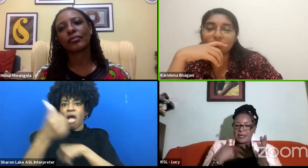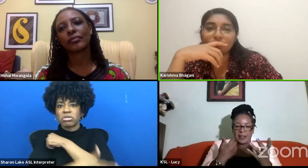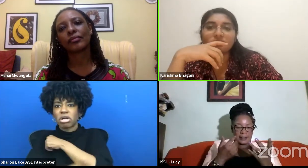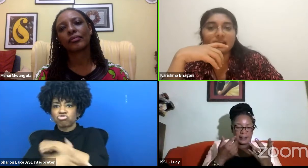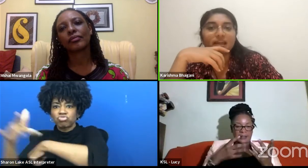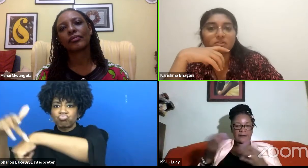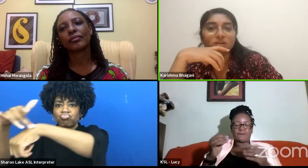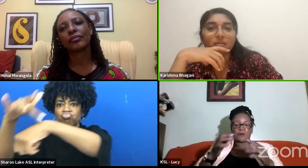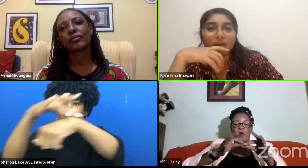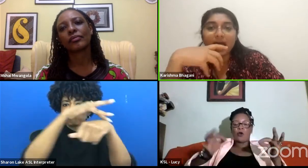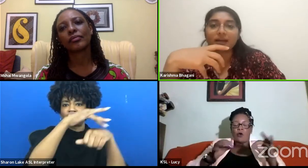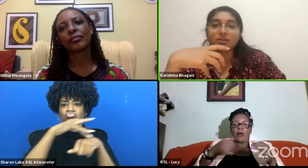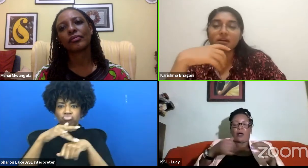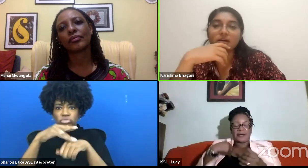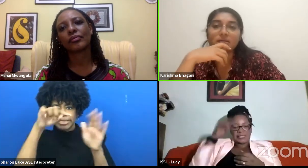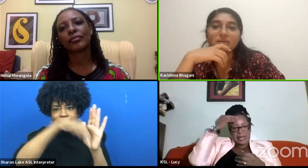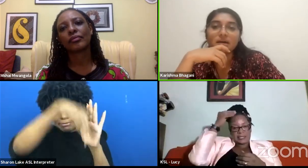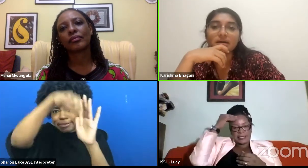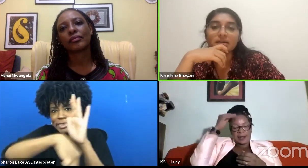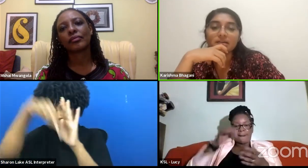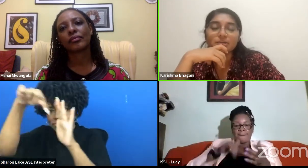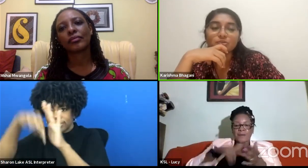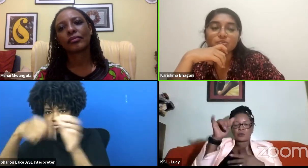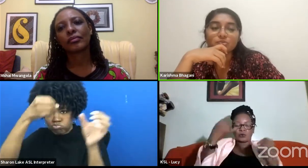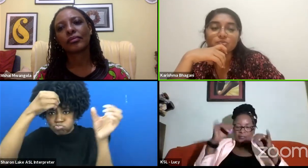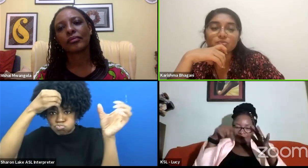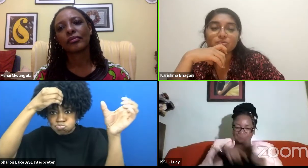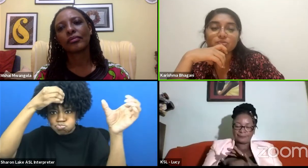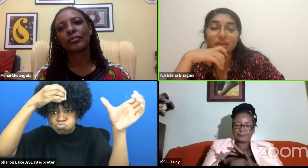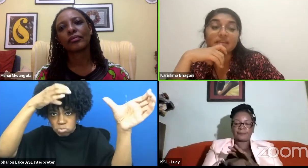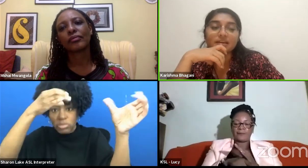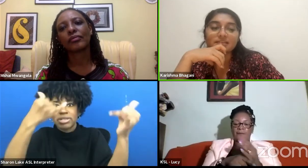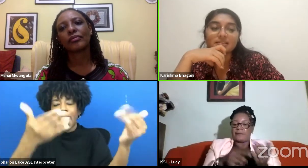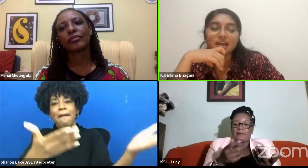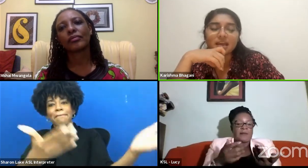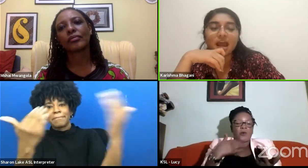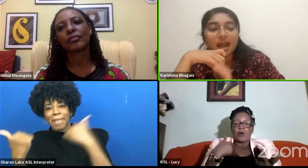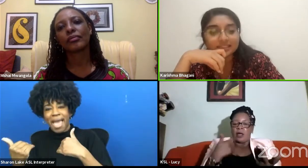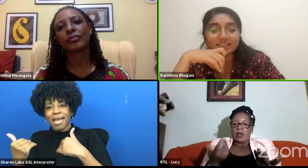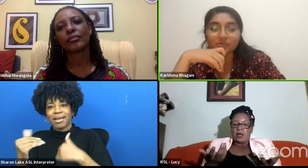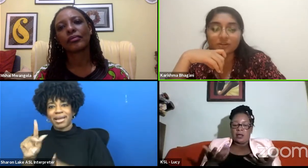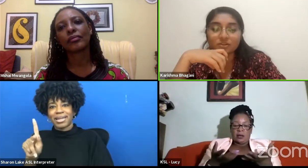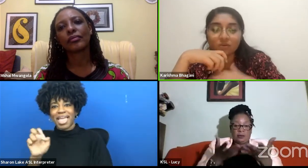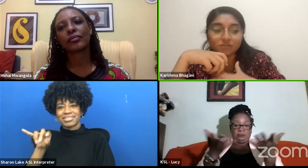What was it like to come back to Kenya? And I ask this question also